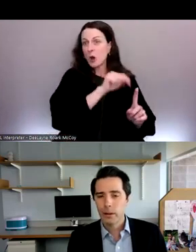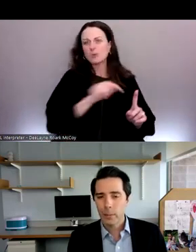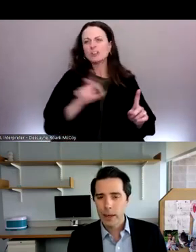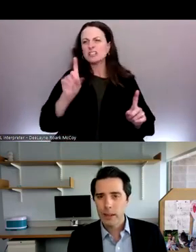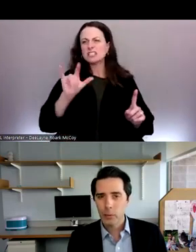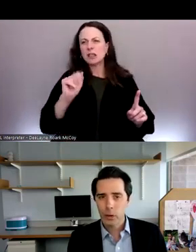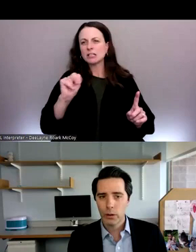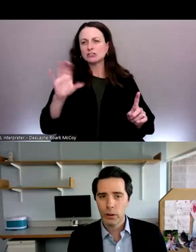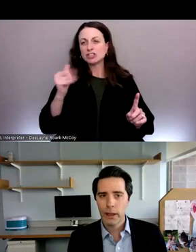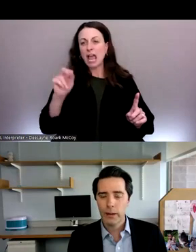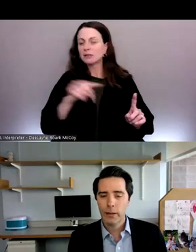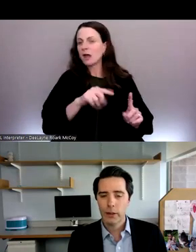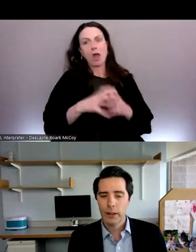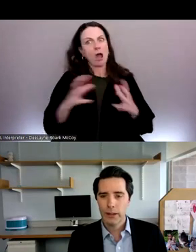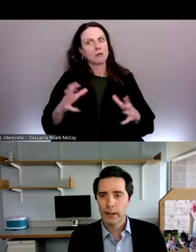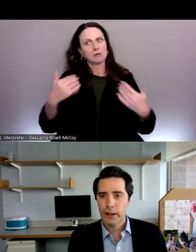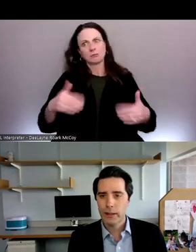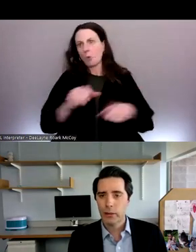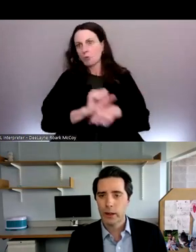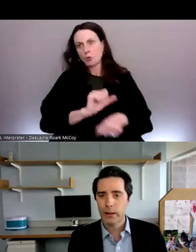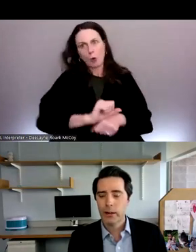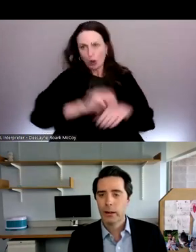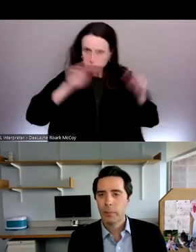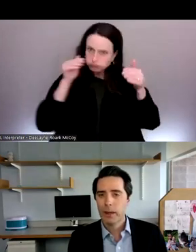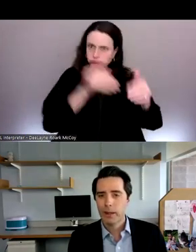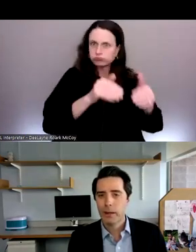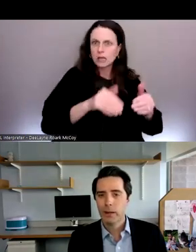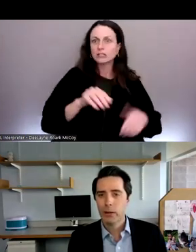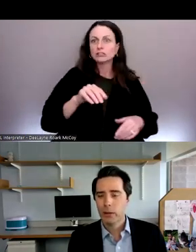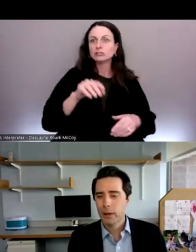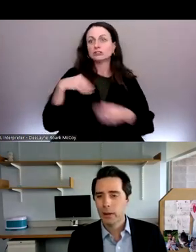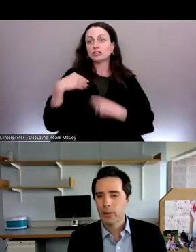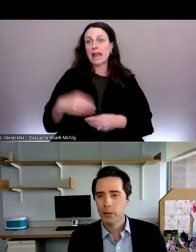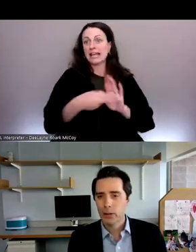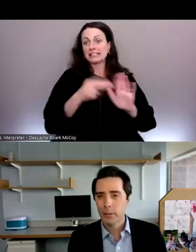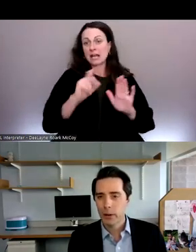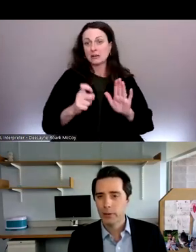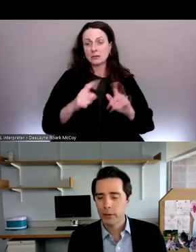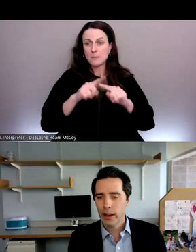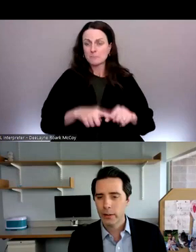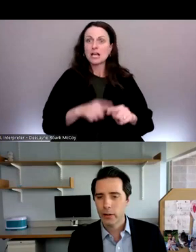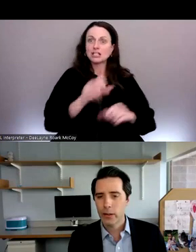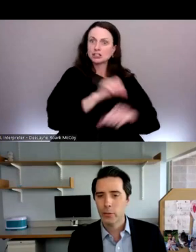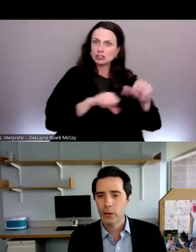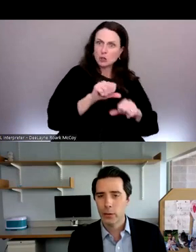amazing work looking at the genetic diagnostic rate based on socio